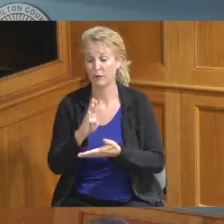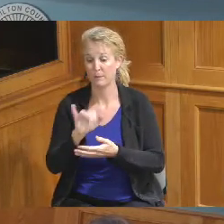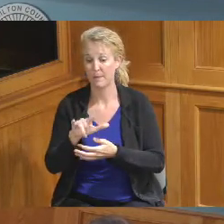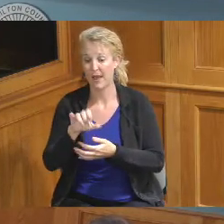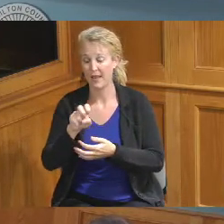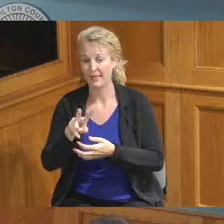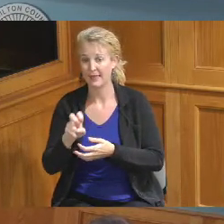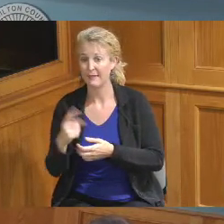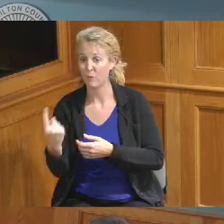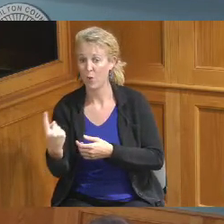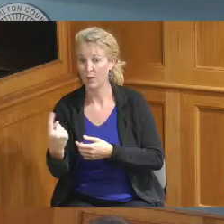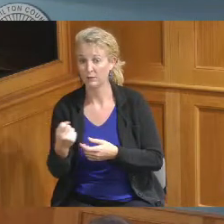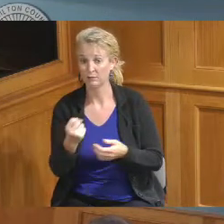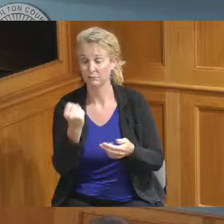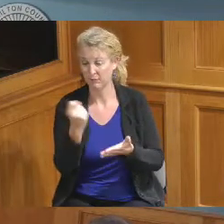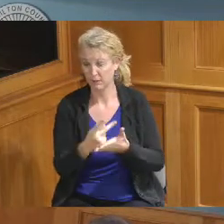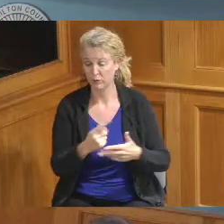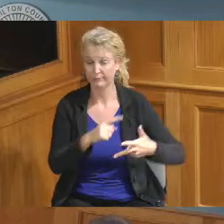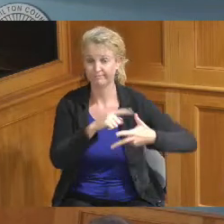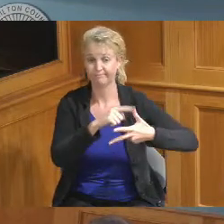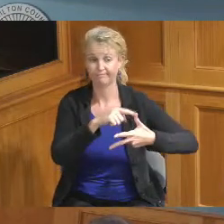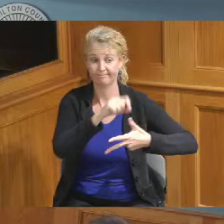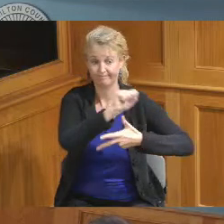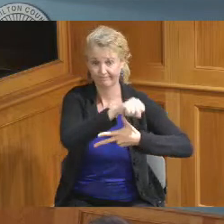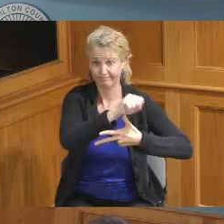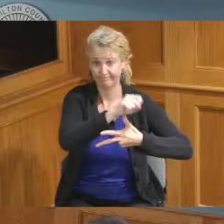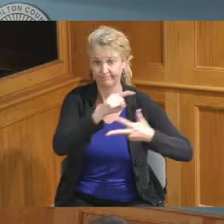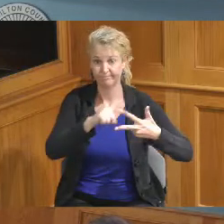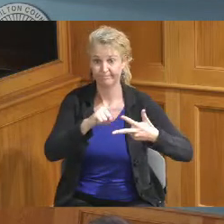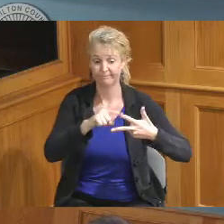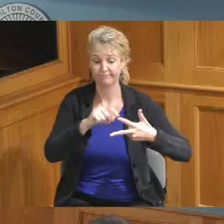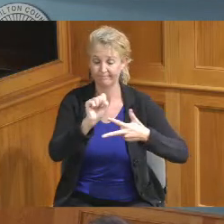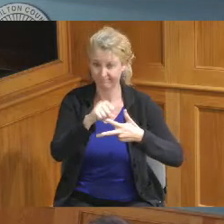second Commissioner Reece yes Commissioner Driehaus yes Commissioner Summerow Dumas